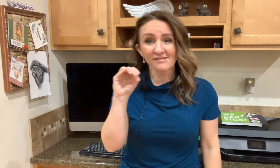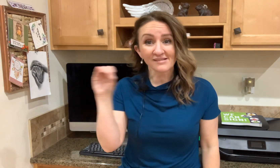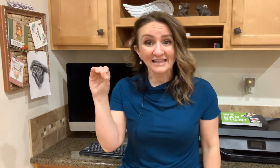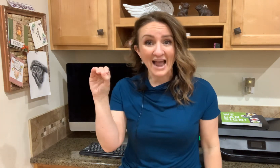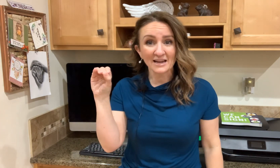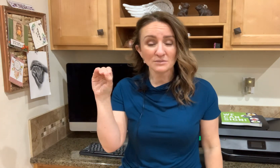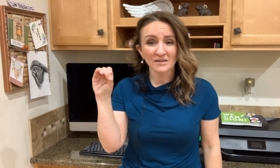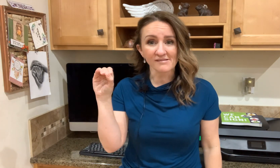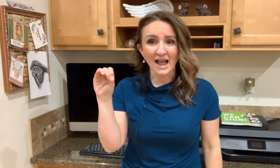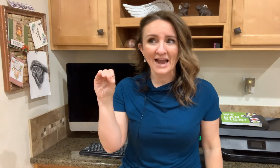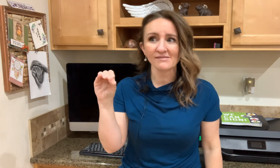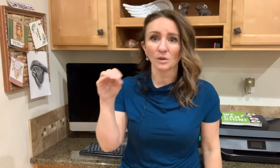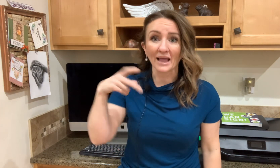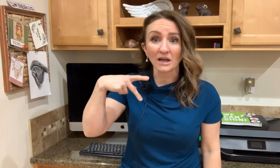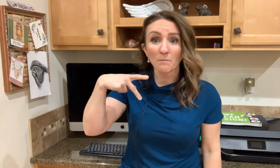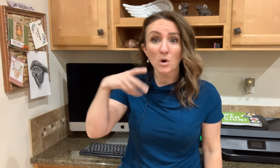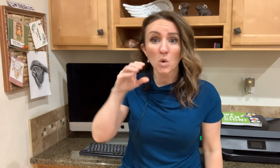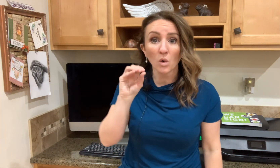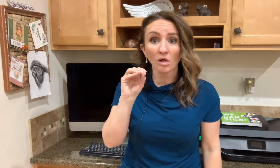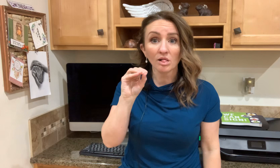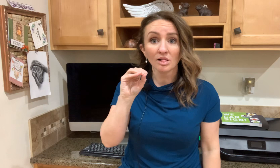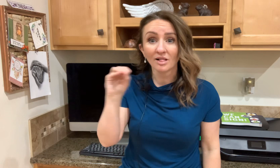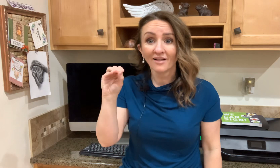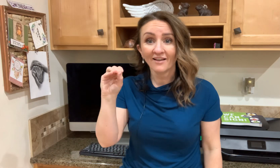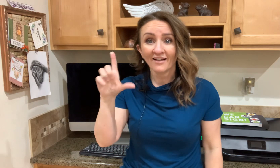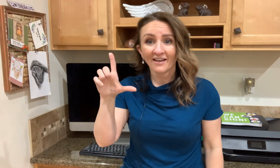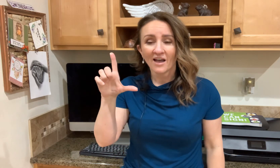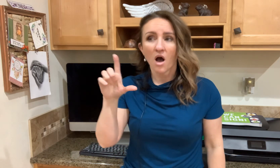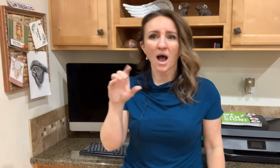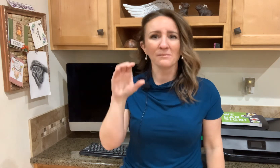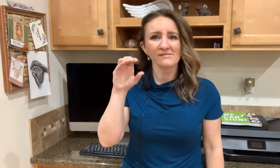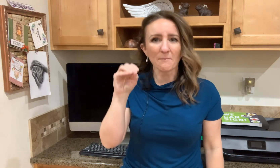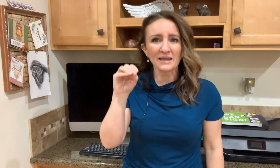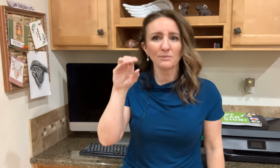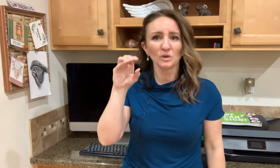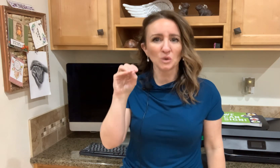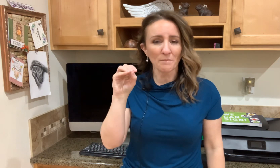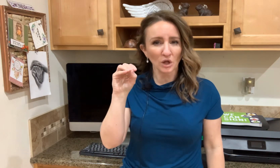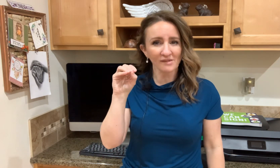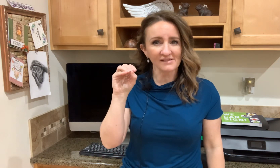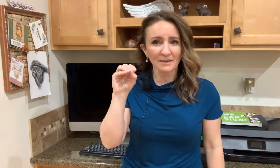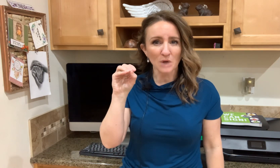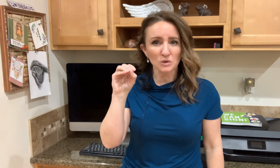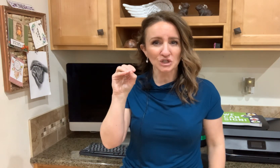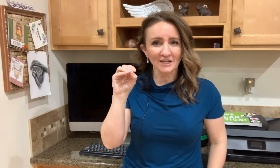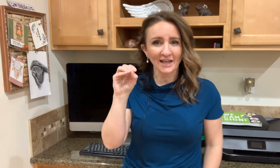slide them to the side, so like P O O L. some people will do a pulsing motion like